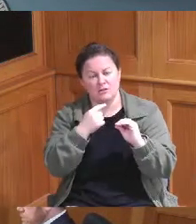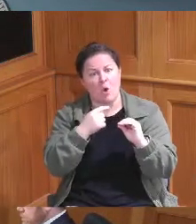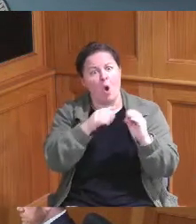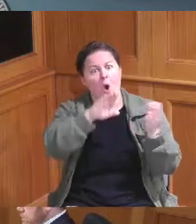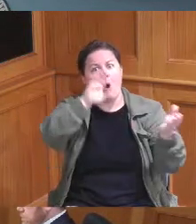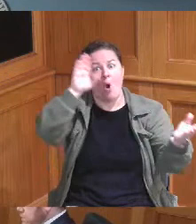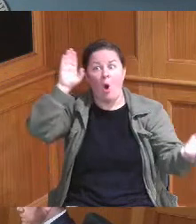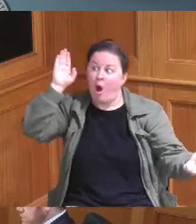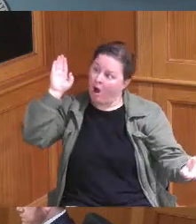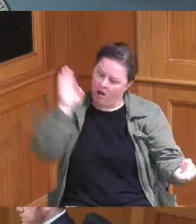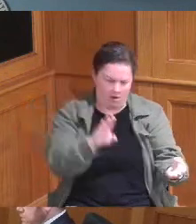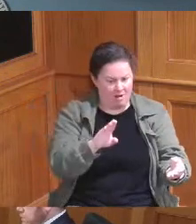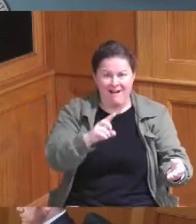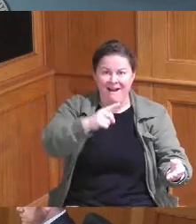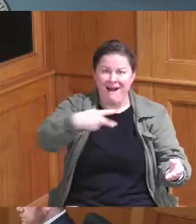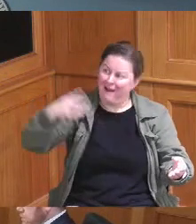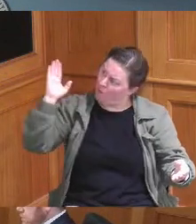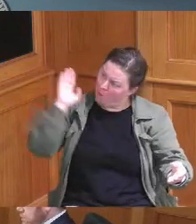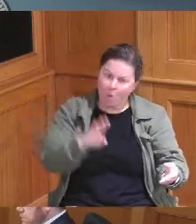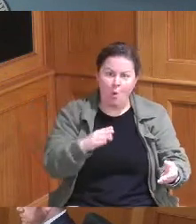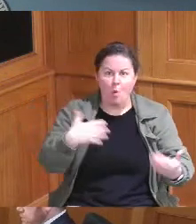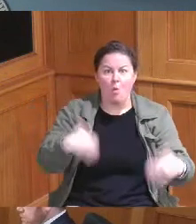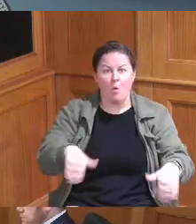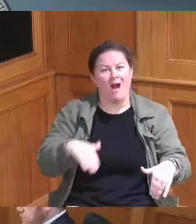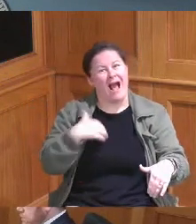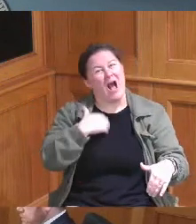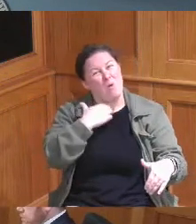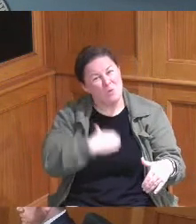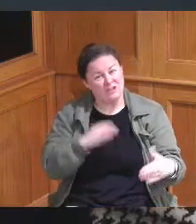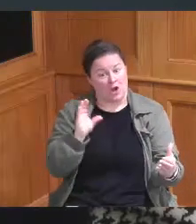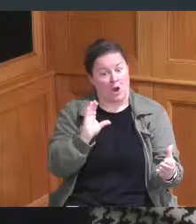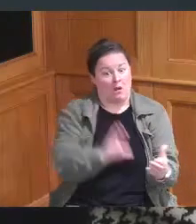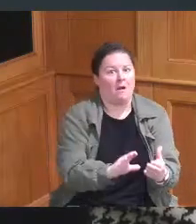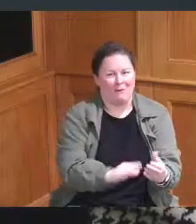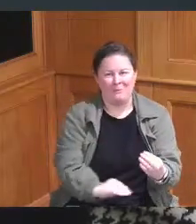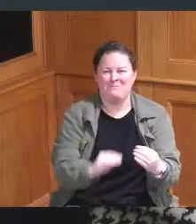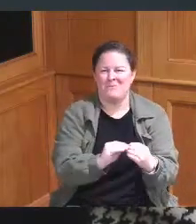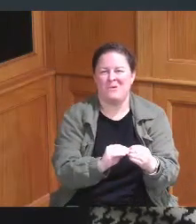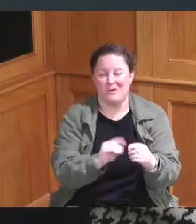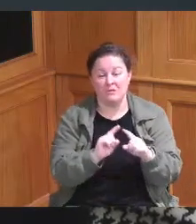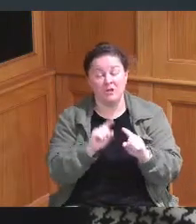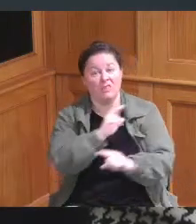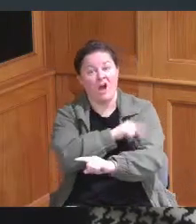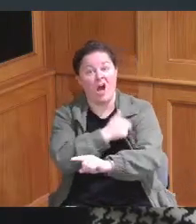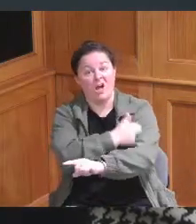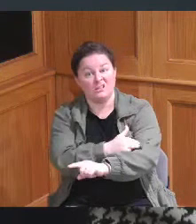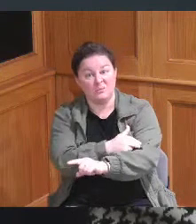was more but I was a little surprised about the hospitalization it was only down like 200 from